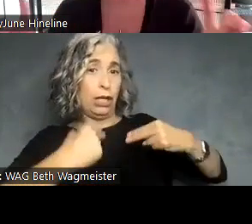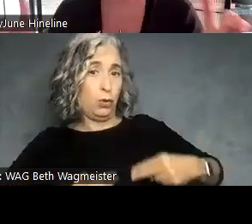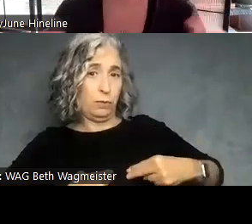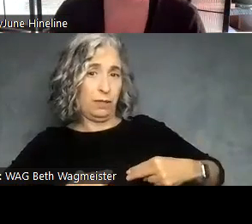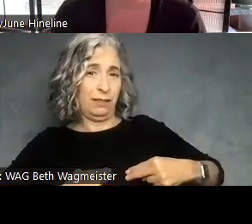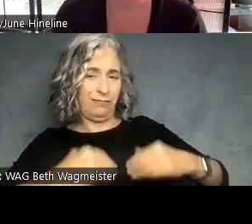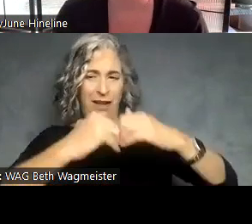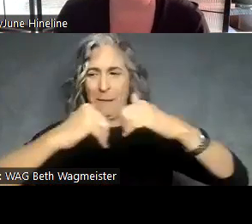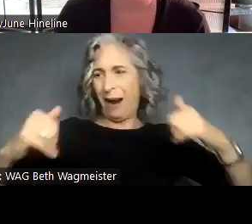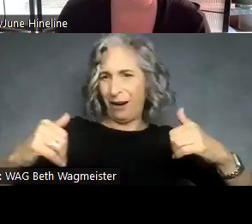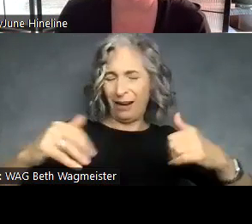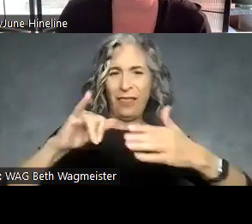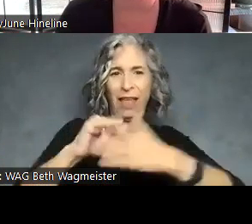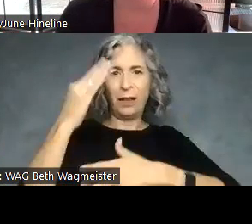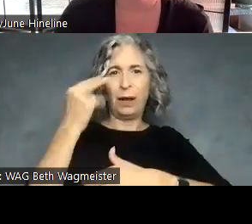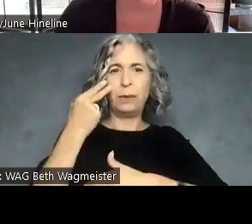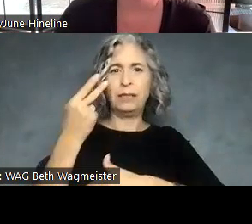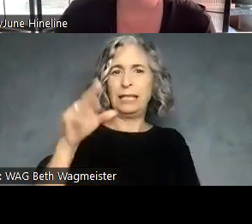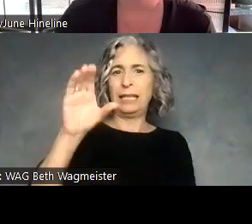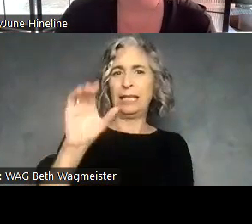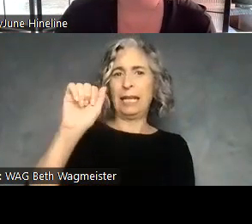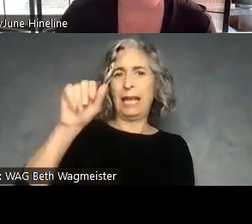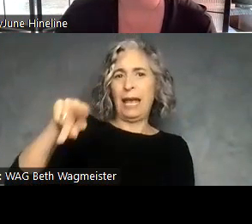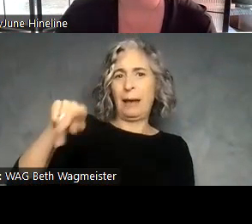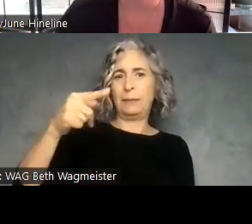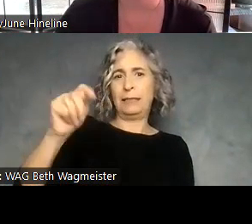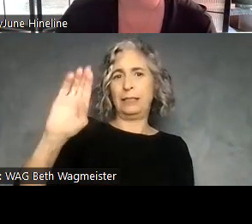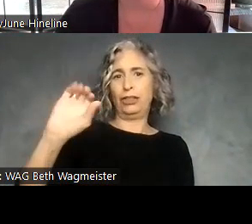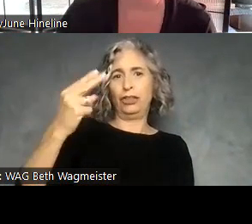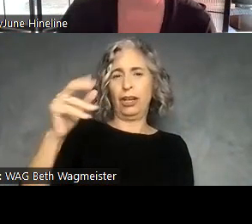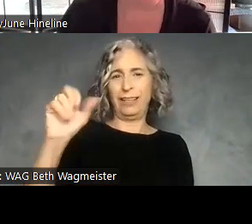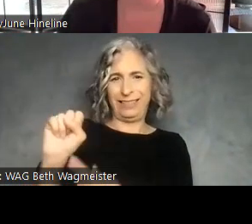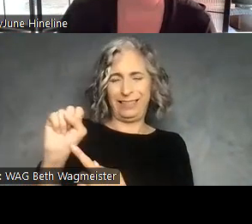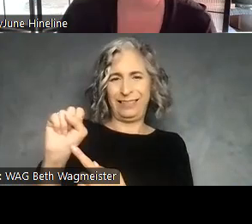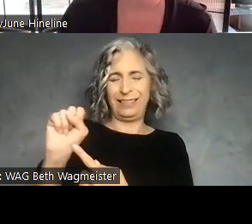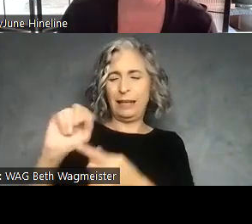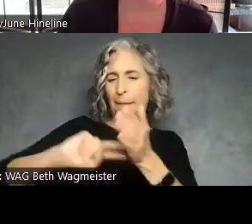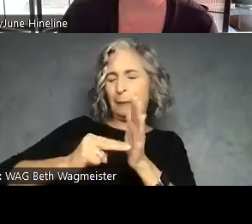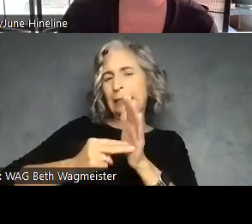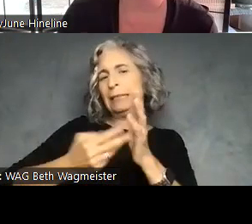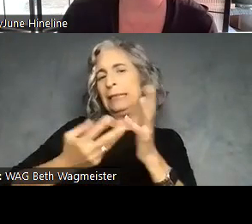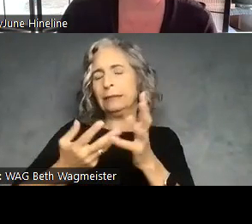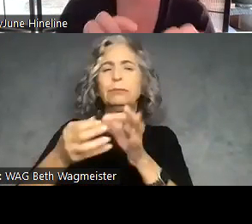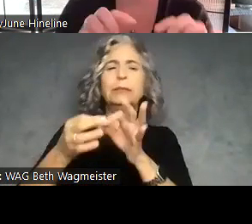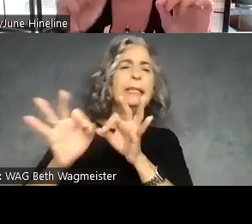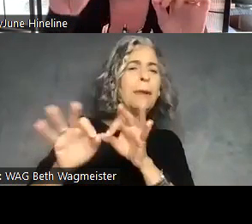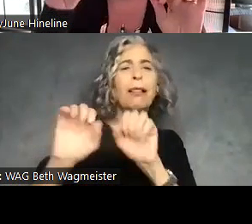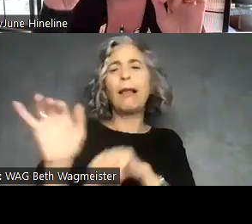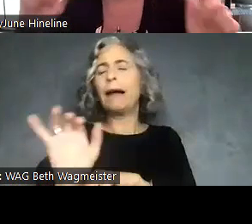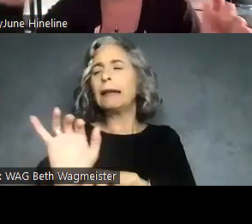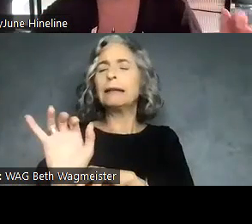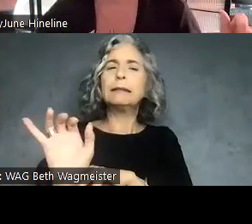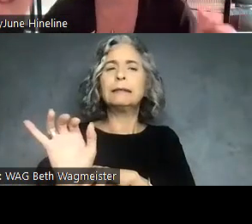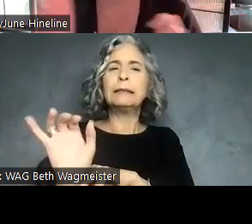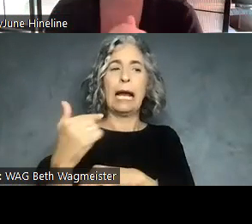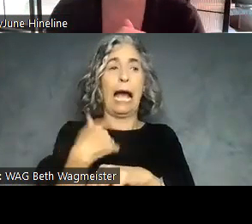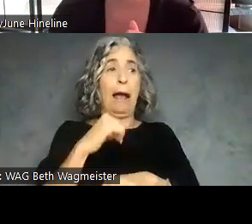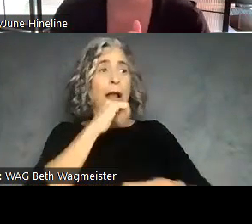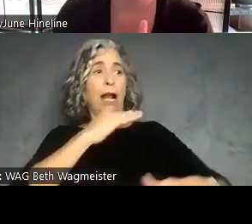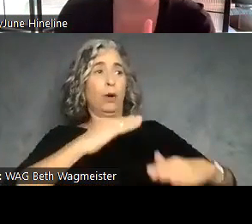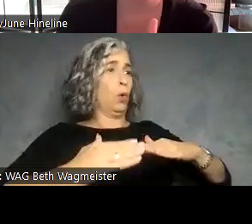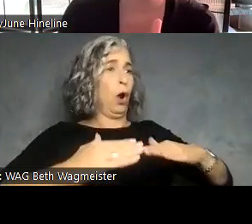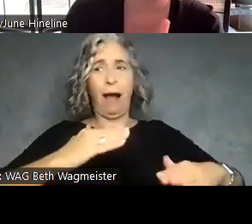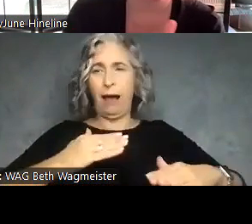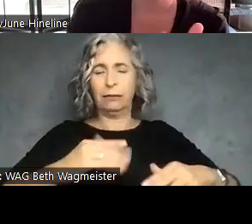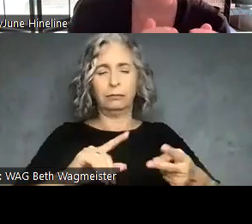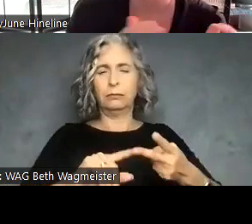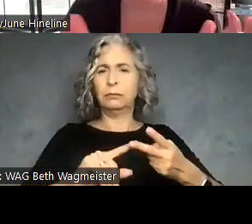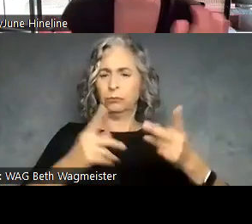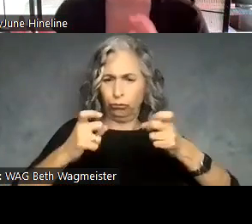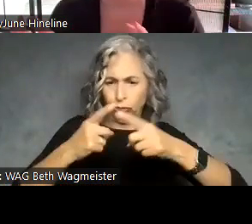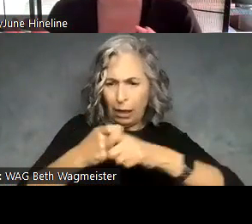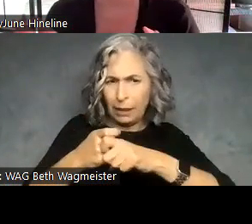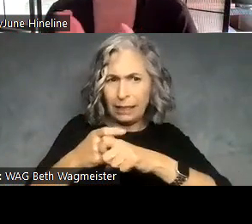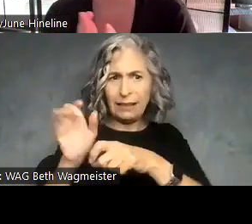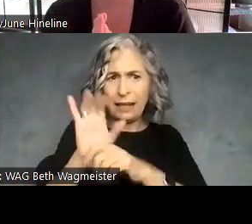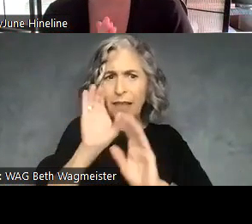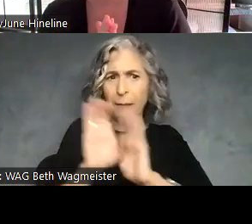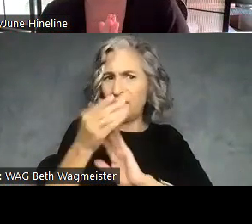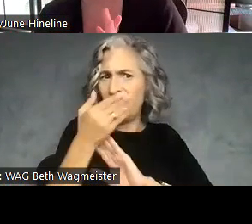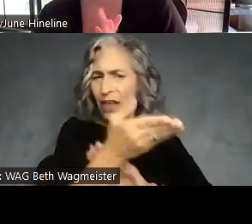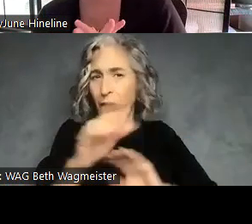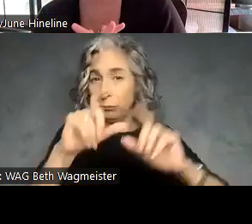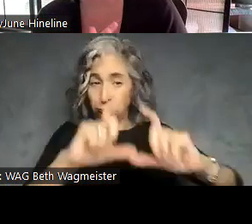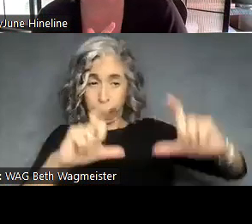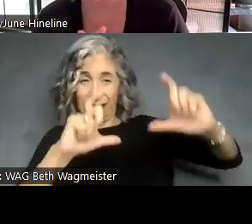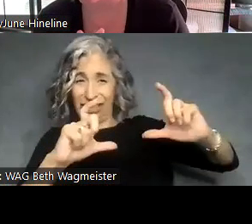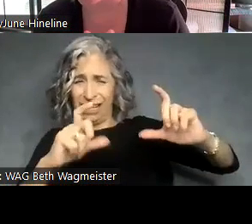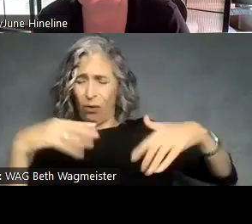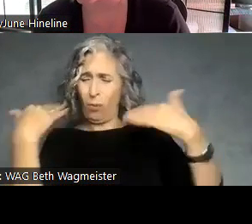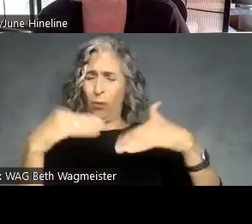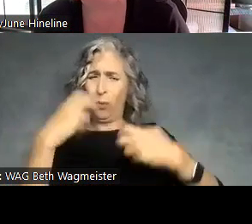We see CAPTCHAs all over the Internet. But what are they? They are completely automated